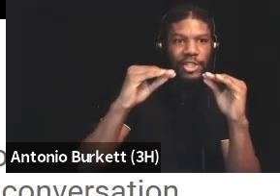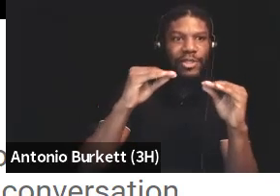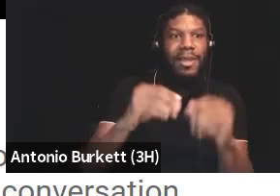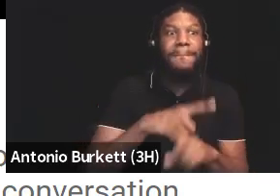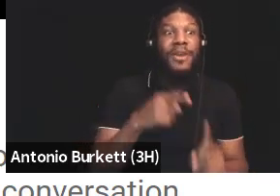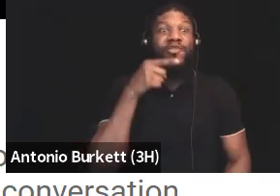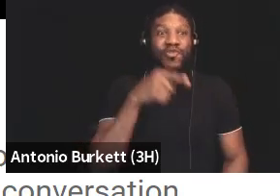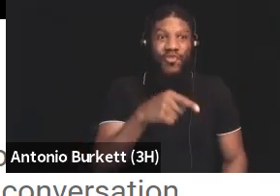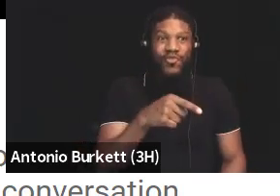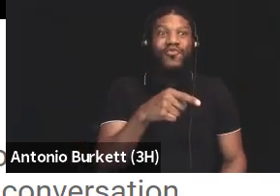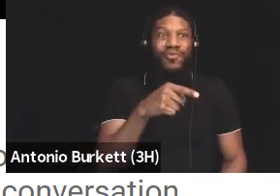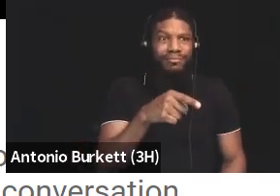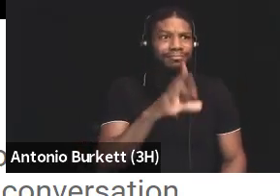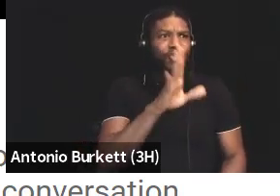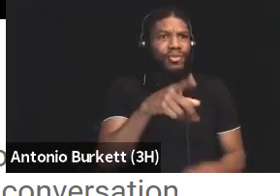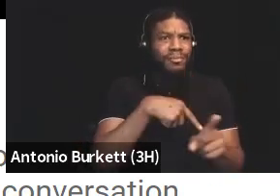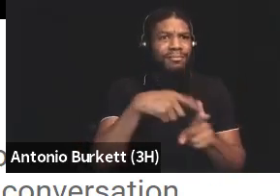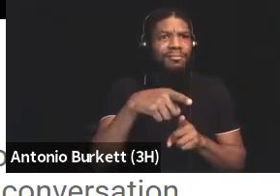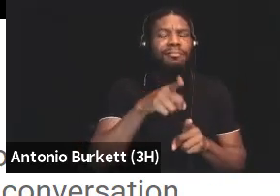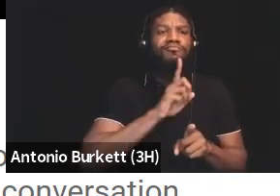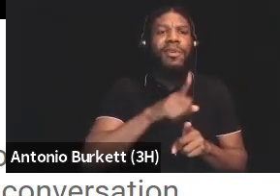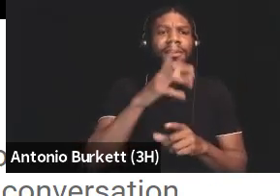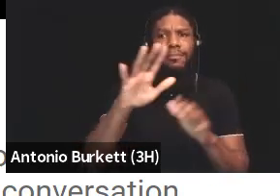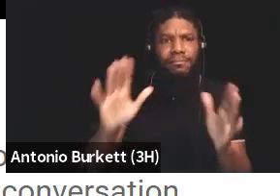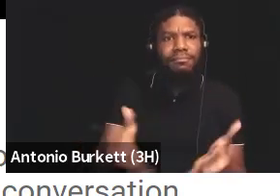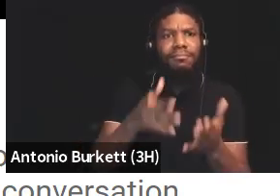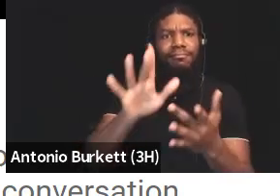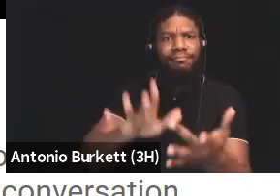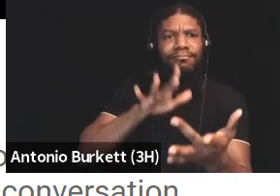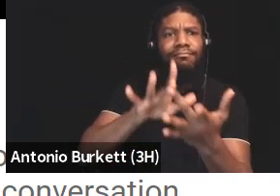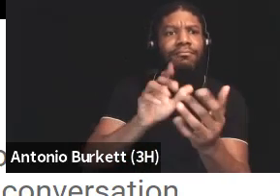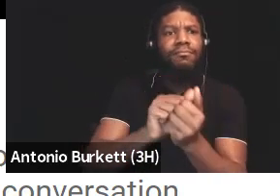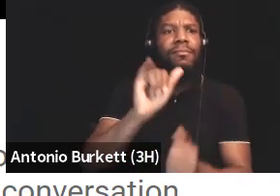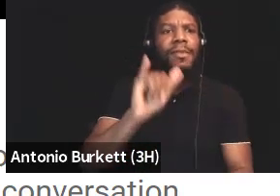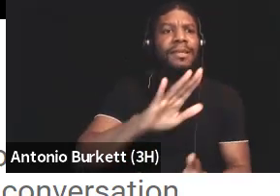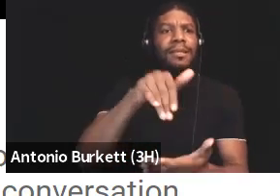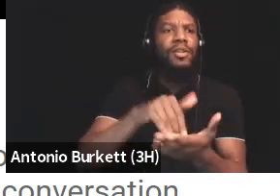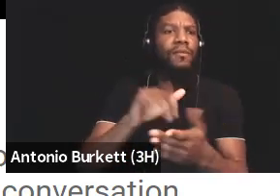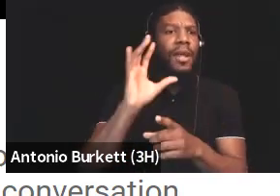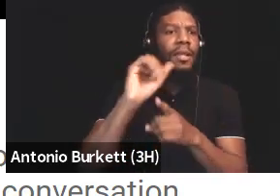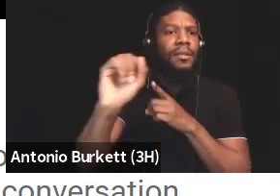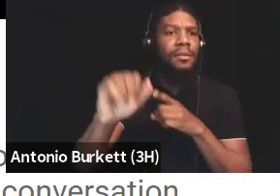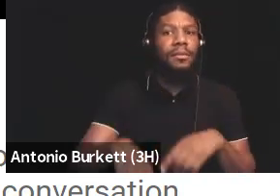the center. I would really encourage that. [Lisa] That's actually who I'm working with